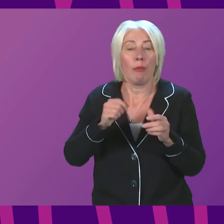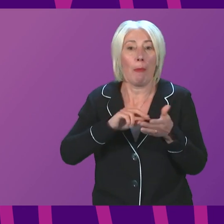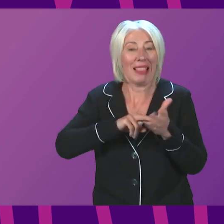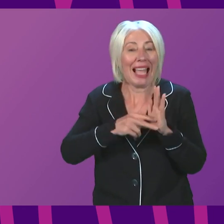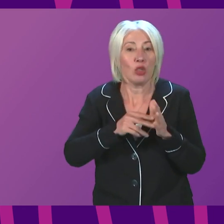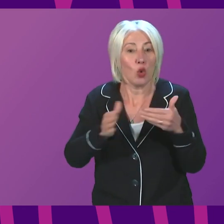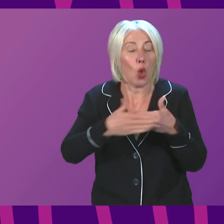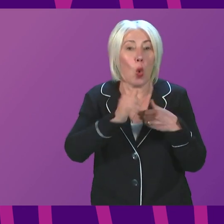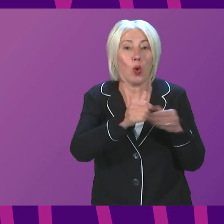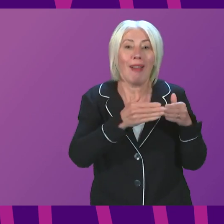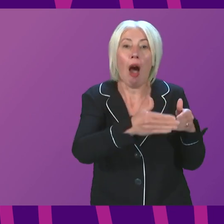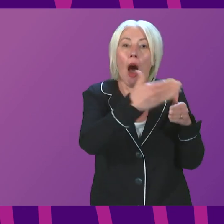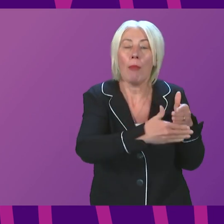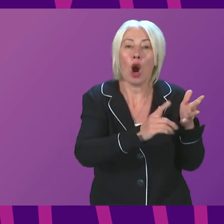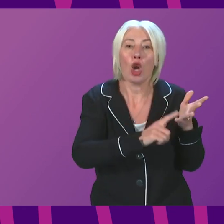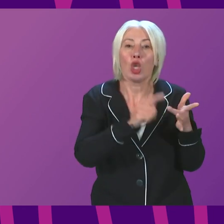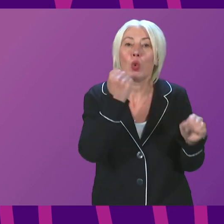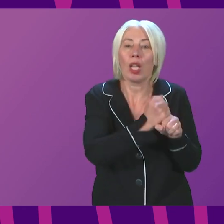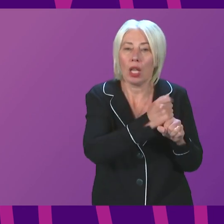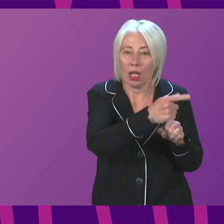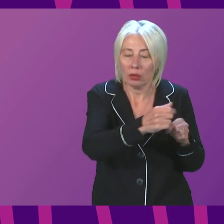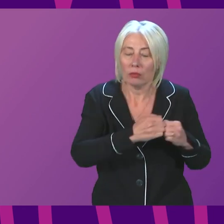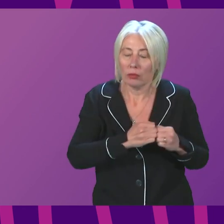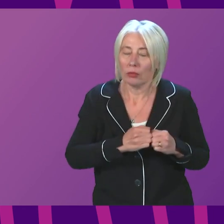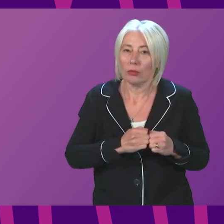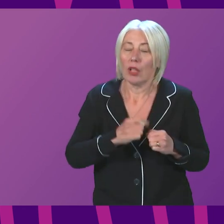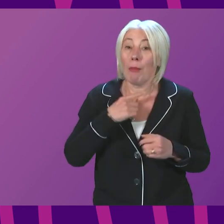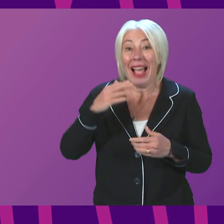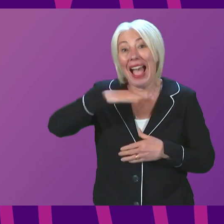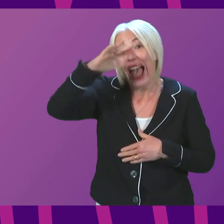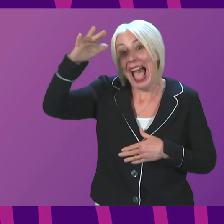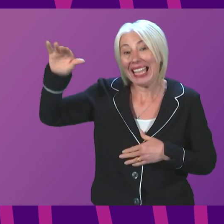That project is ultimately led by Highland Council, but I understand that the Transport